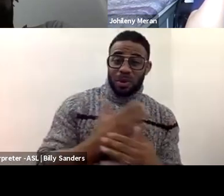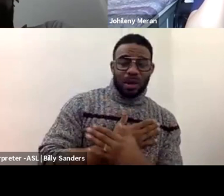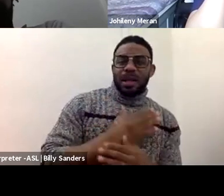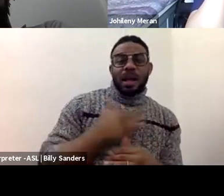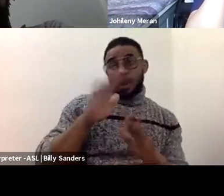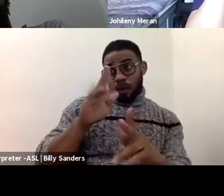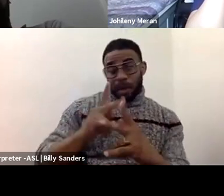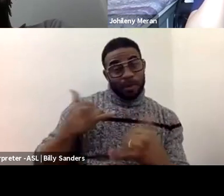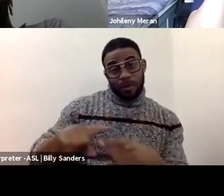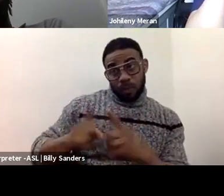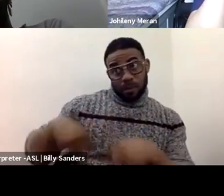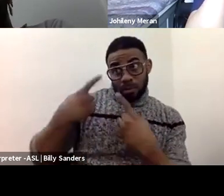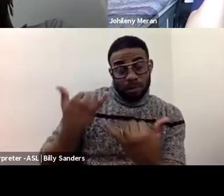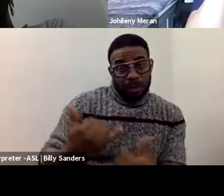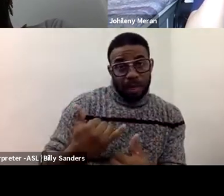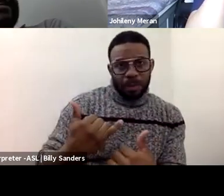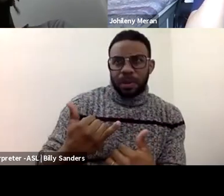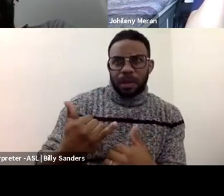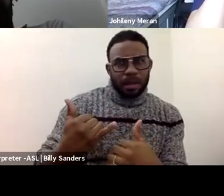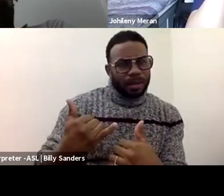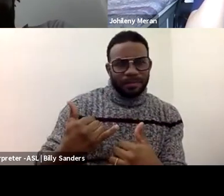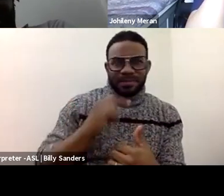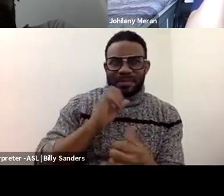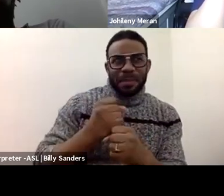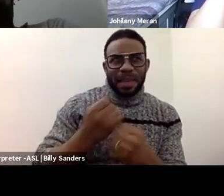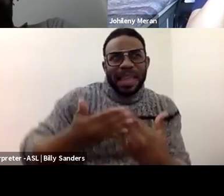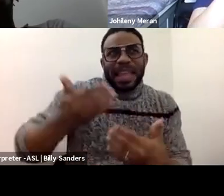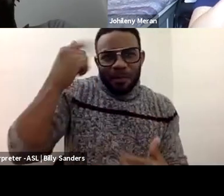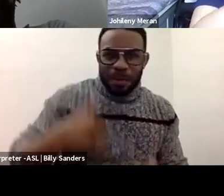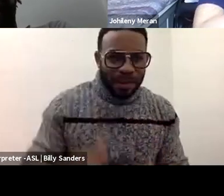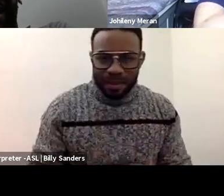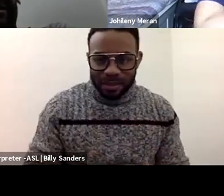I am still friends with them to this day, but it does not make it any easier. I just